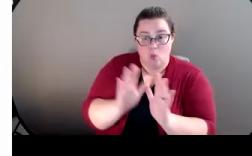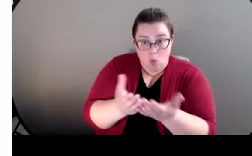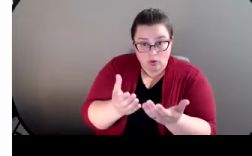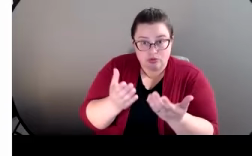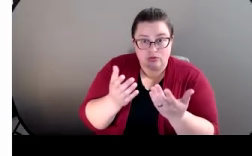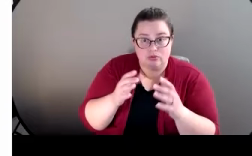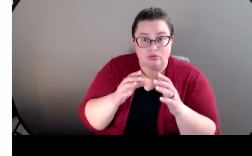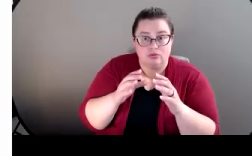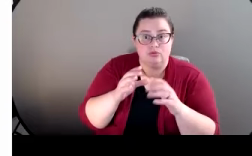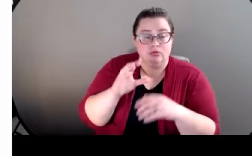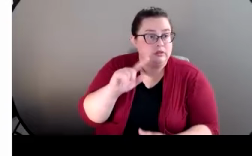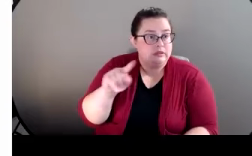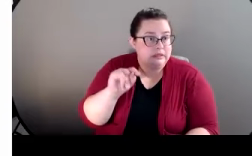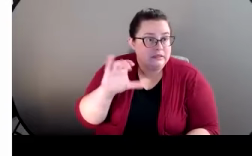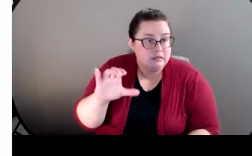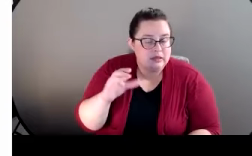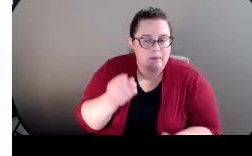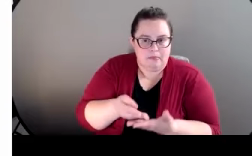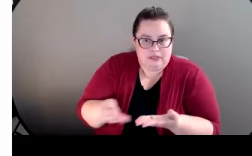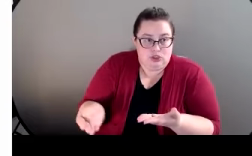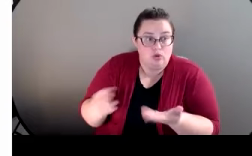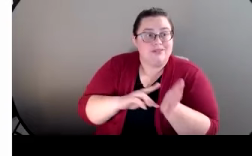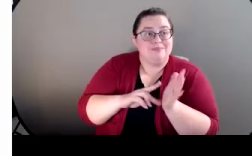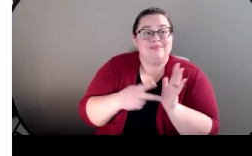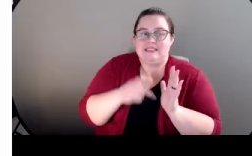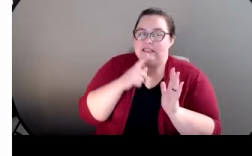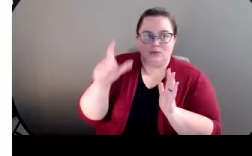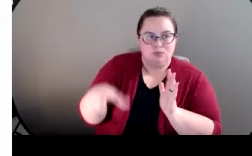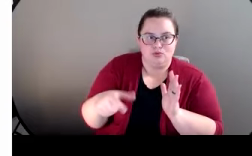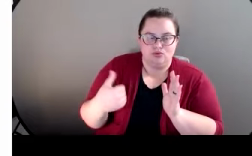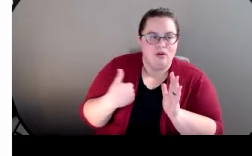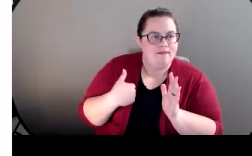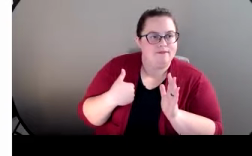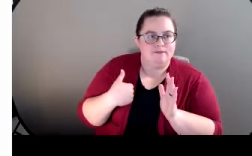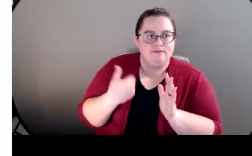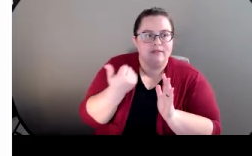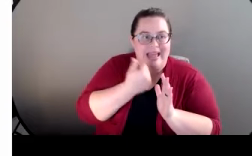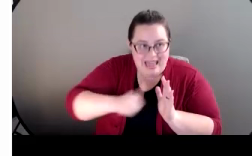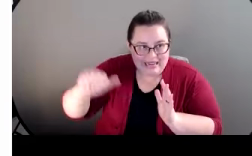then there is not supposed to be any kind of cost associated with that,